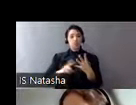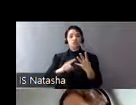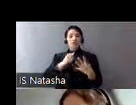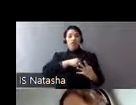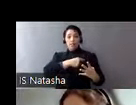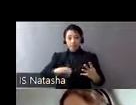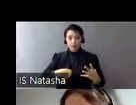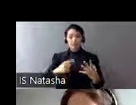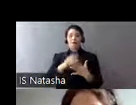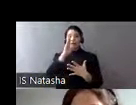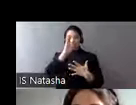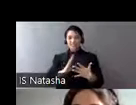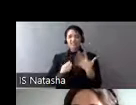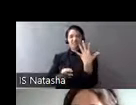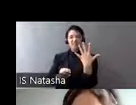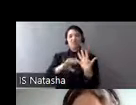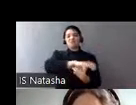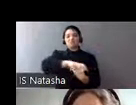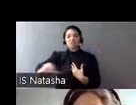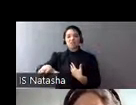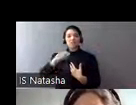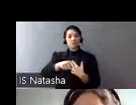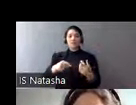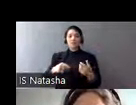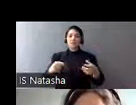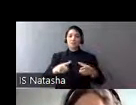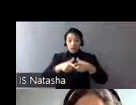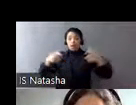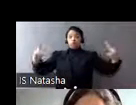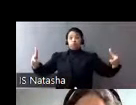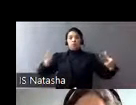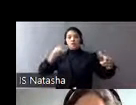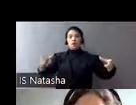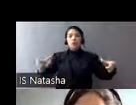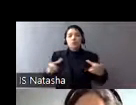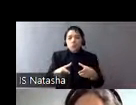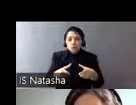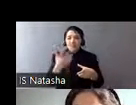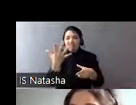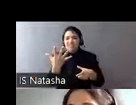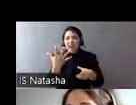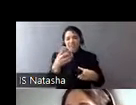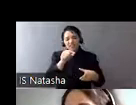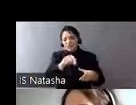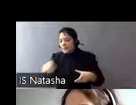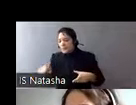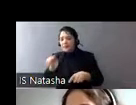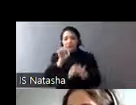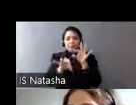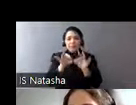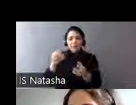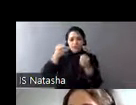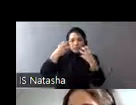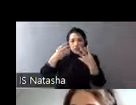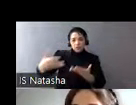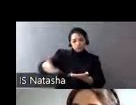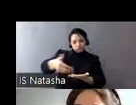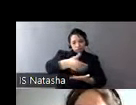This is a small set of samples and responses and we need more to understand exactly the